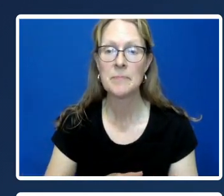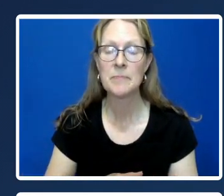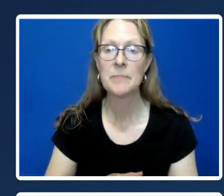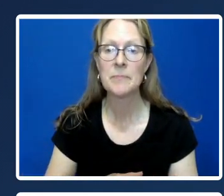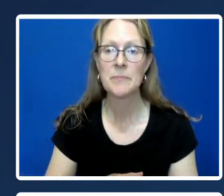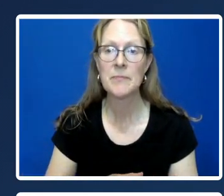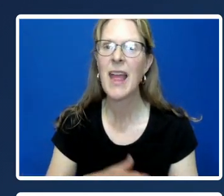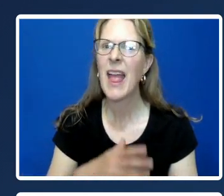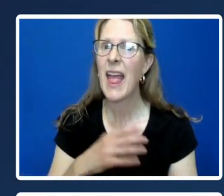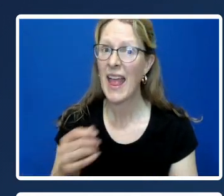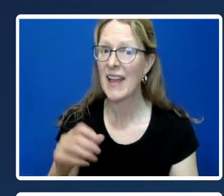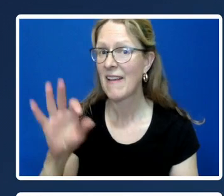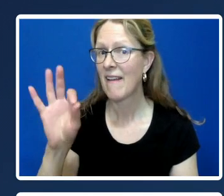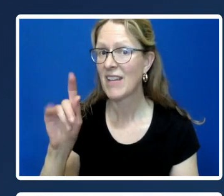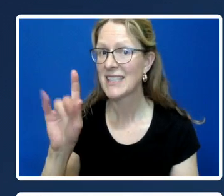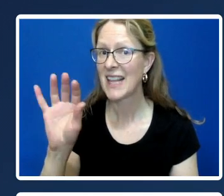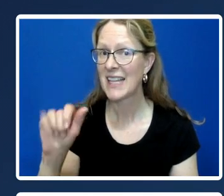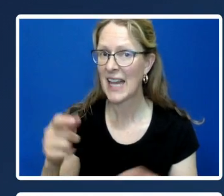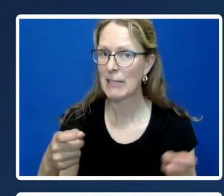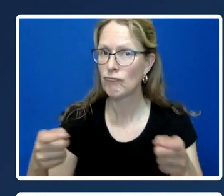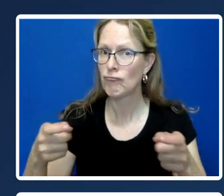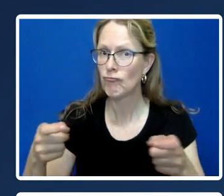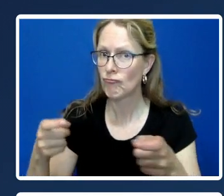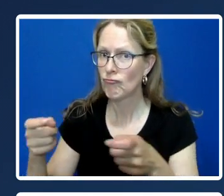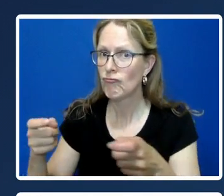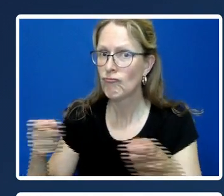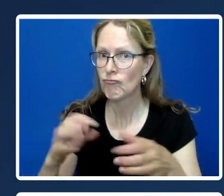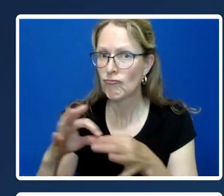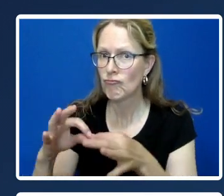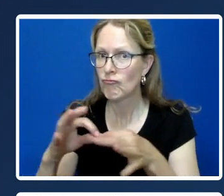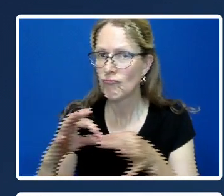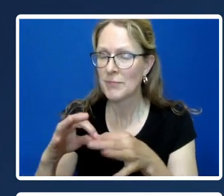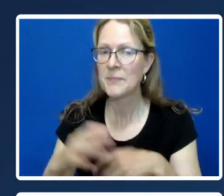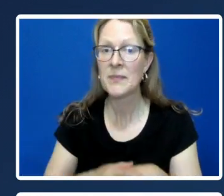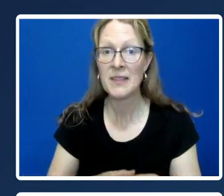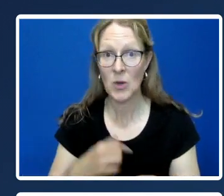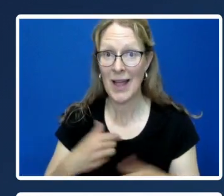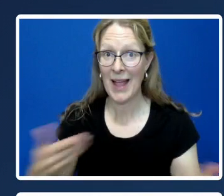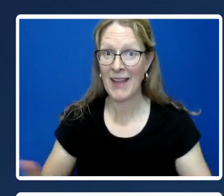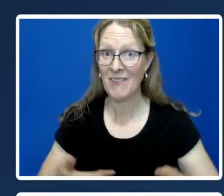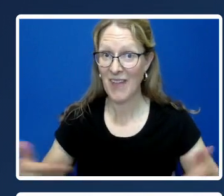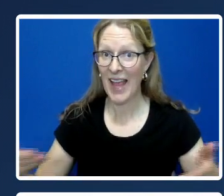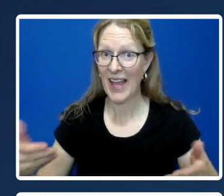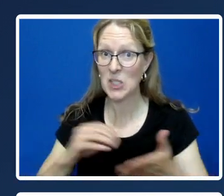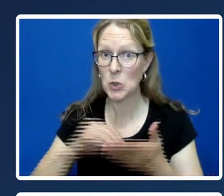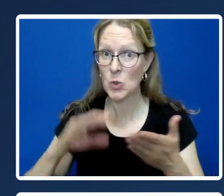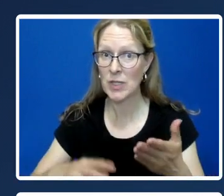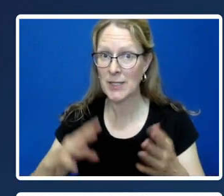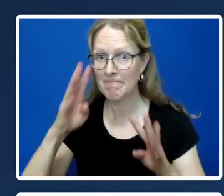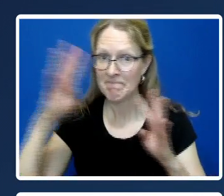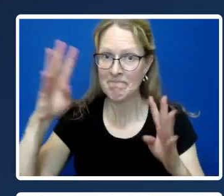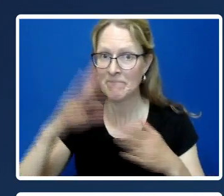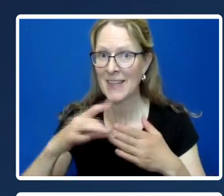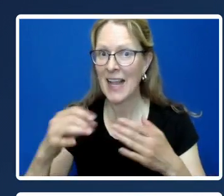So, I invited the students to come up with these guidelines themselves and actually write them up